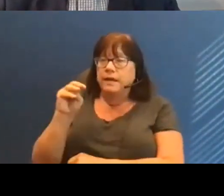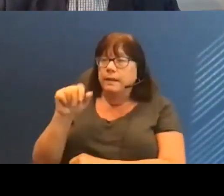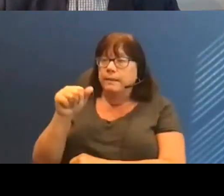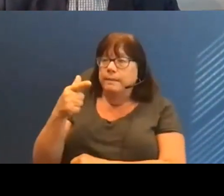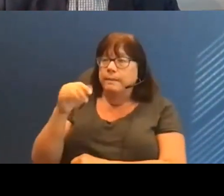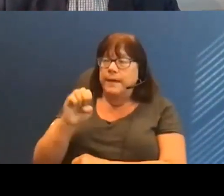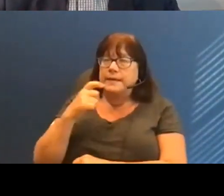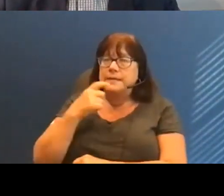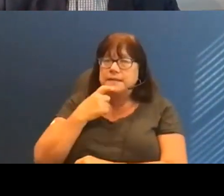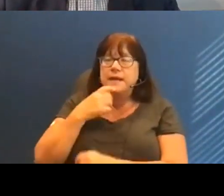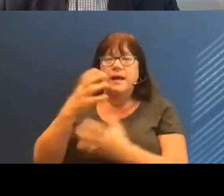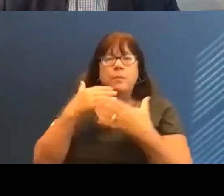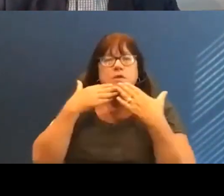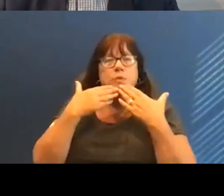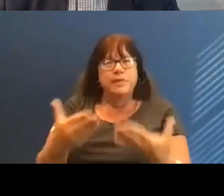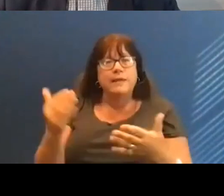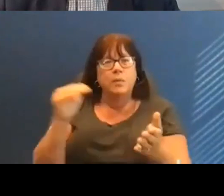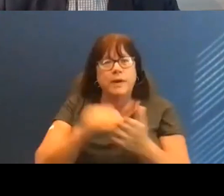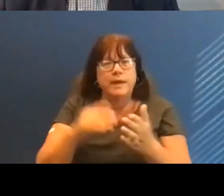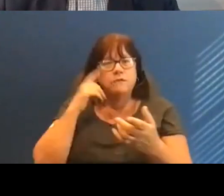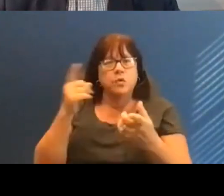Just like, thank you again for attending and